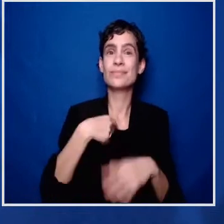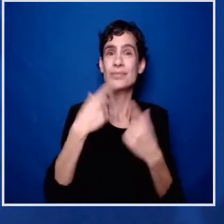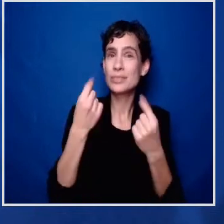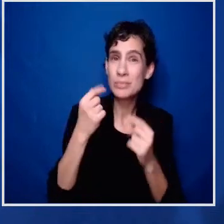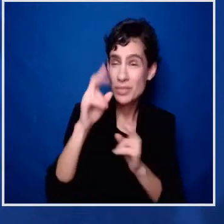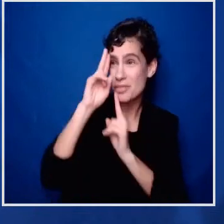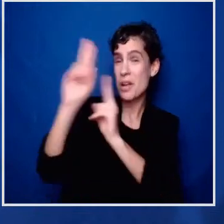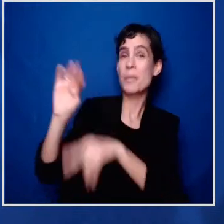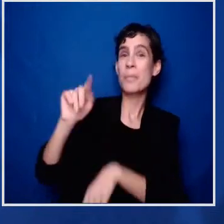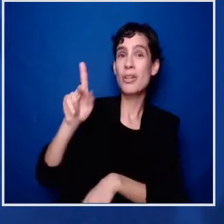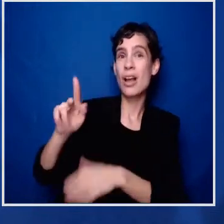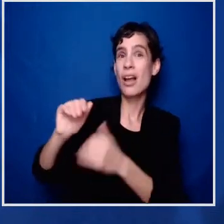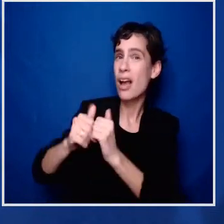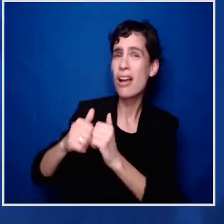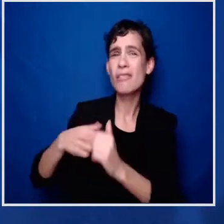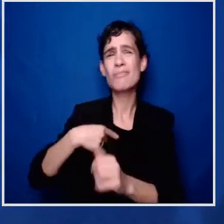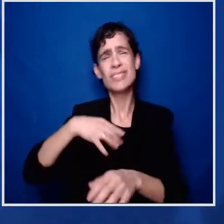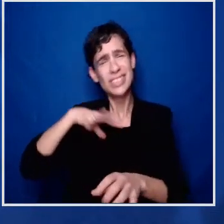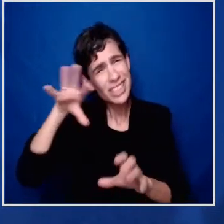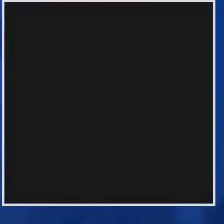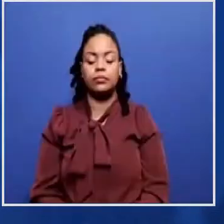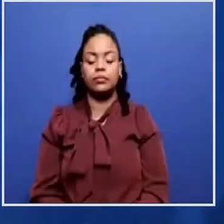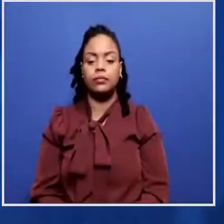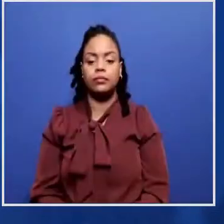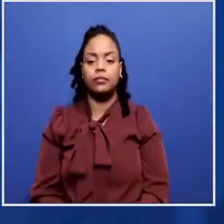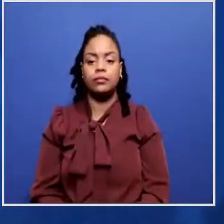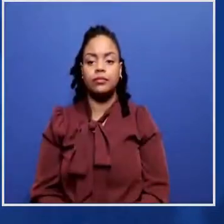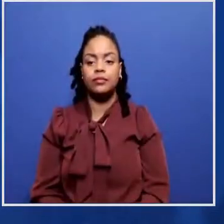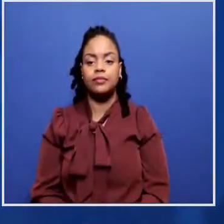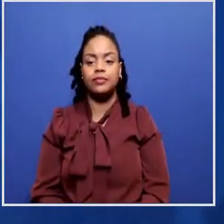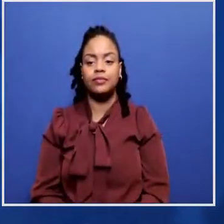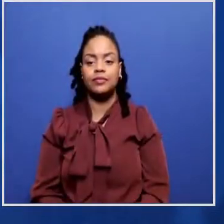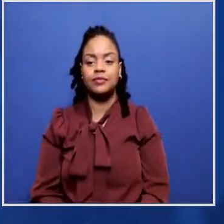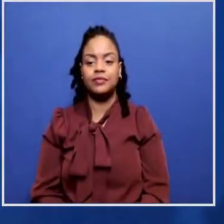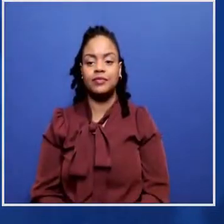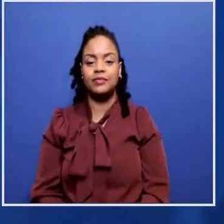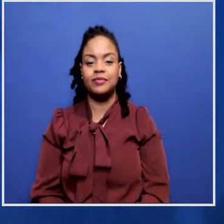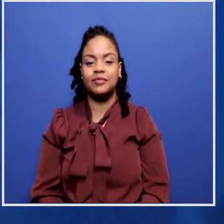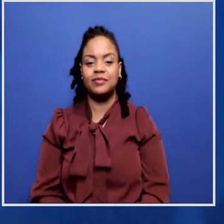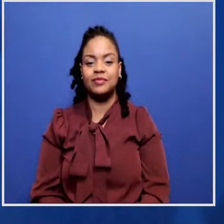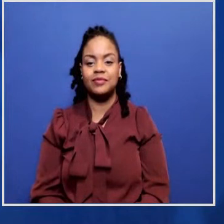RECOMMIT TO HONOR DR. KING BY